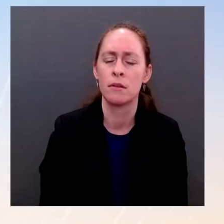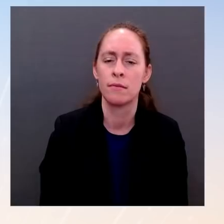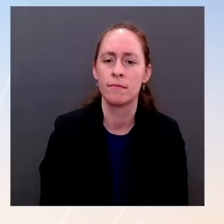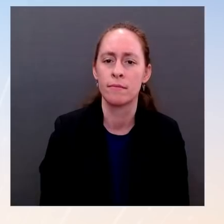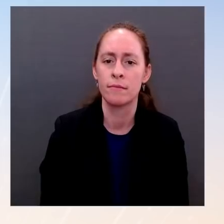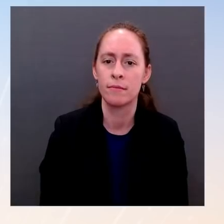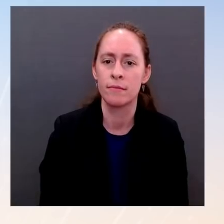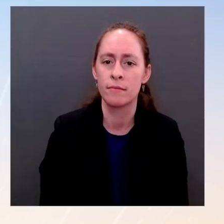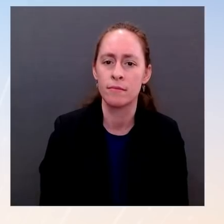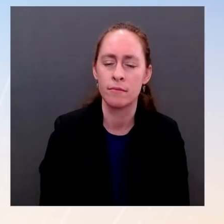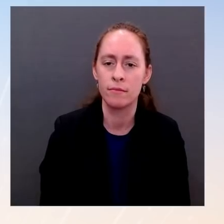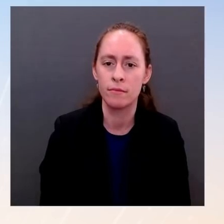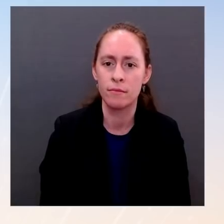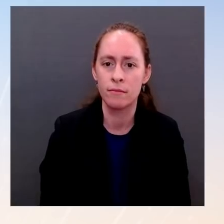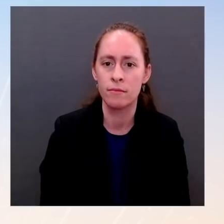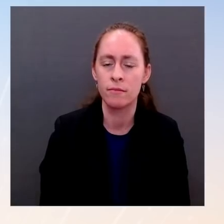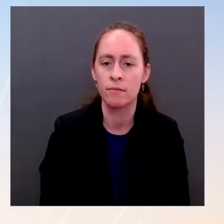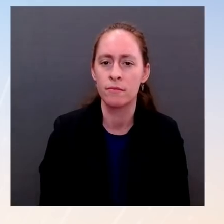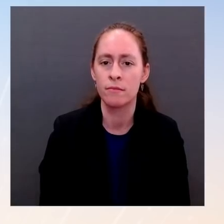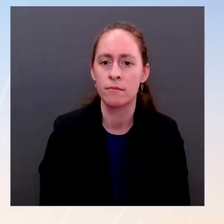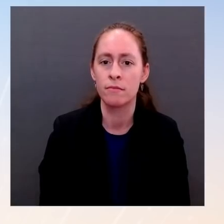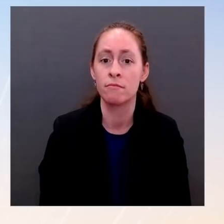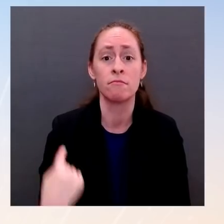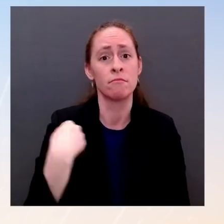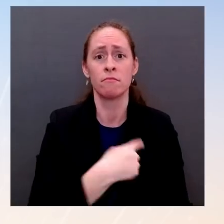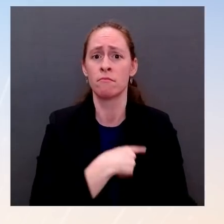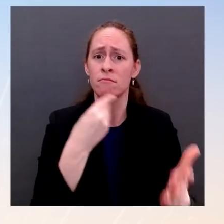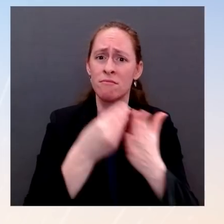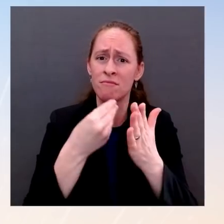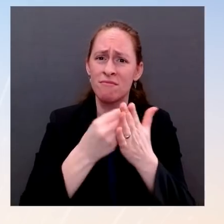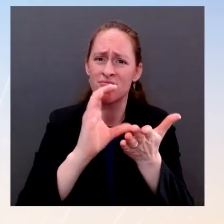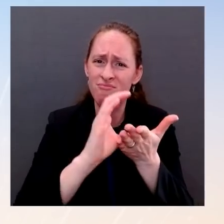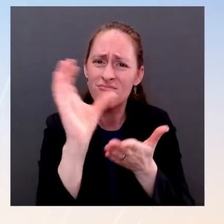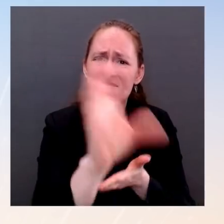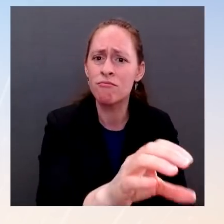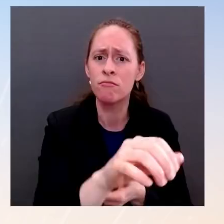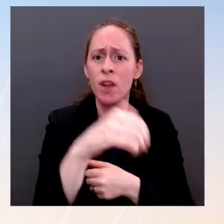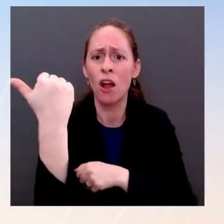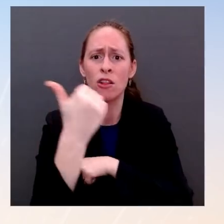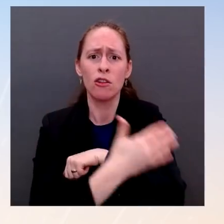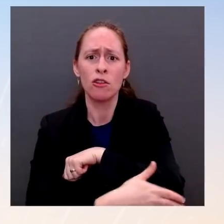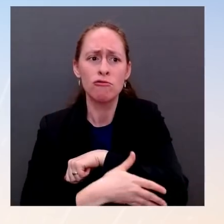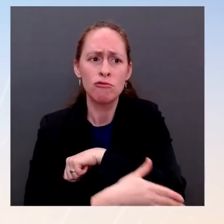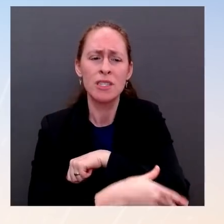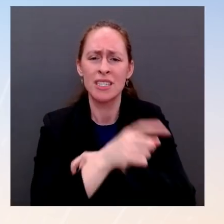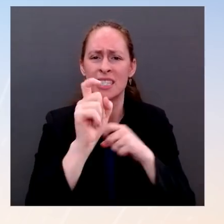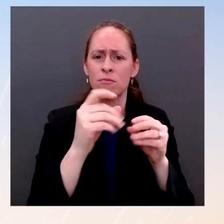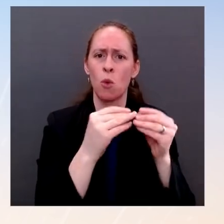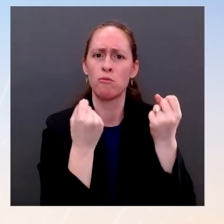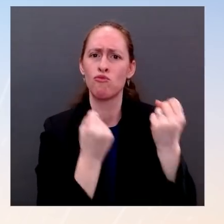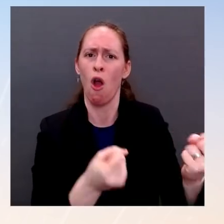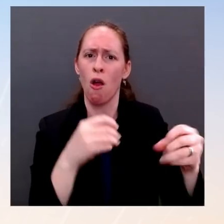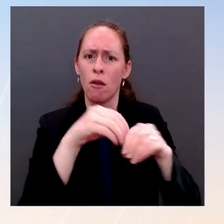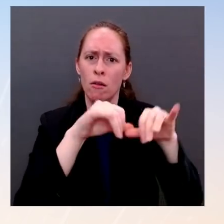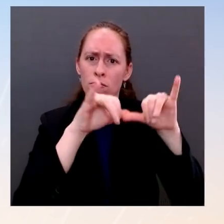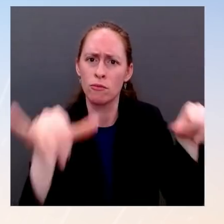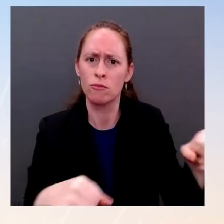that's inclusive, that's sustainable; infrastructure financing that has high labor standards, high environmental standards; and infrastructure finance